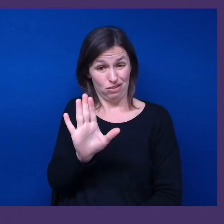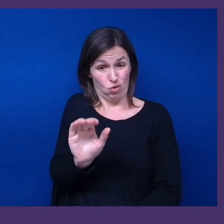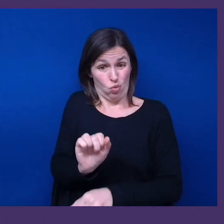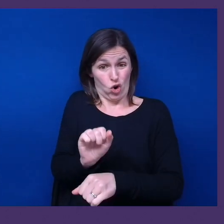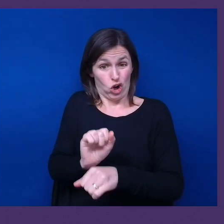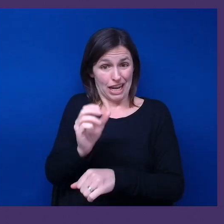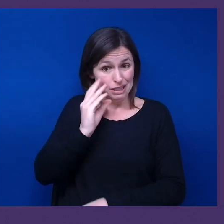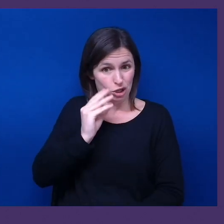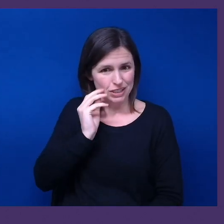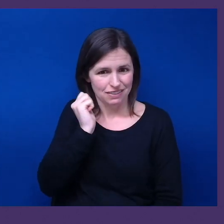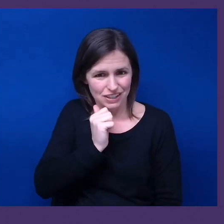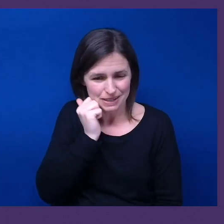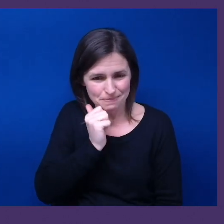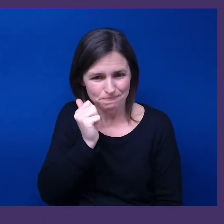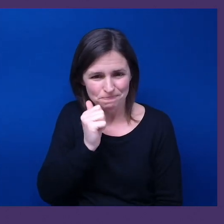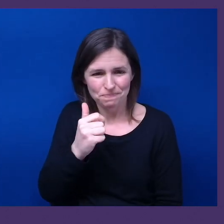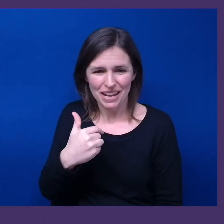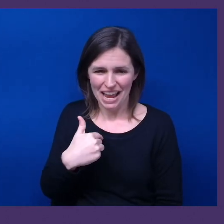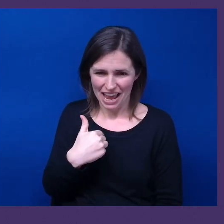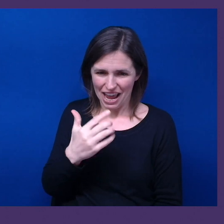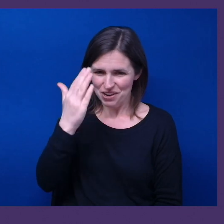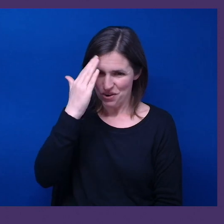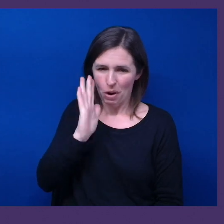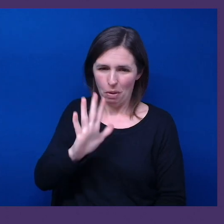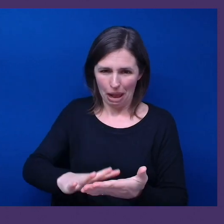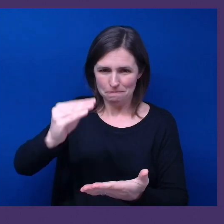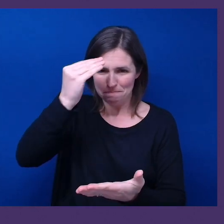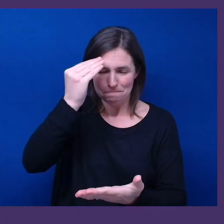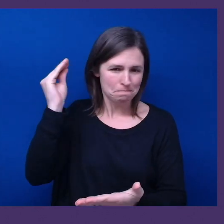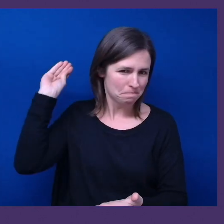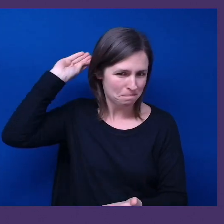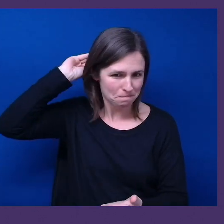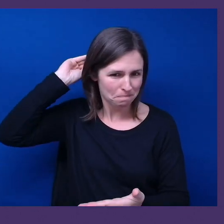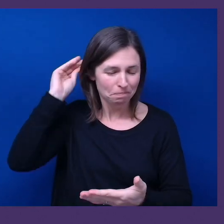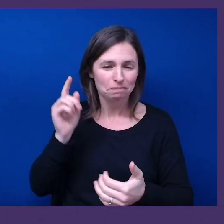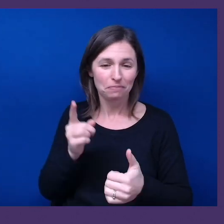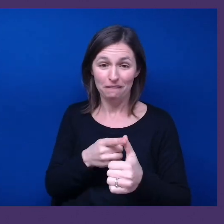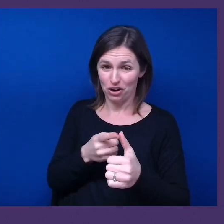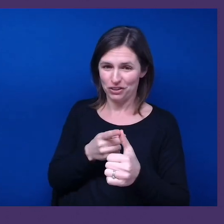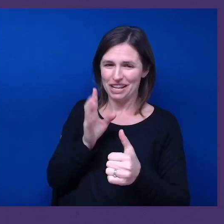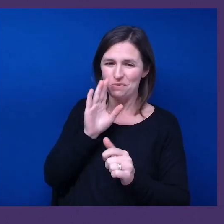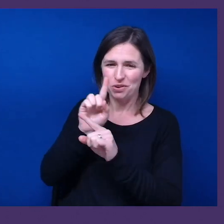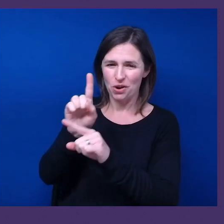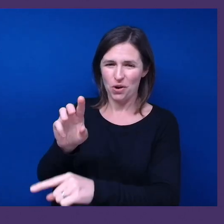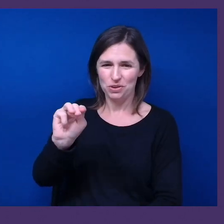One, I'm going to go to Making Space and make sure that I'm taking the full prompting course today.